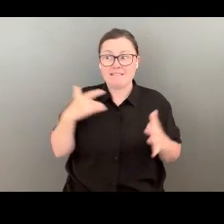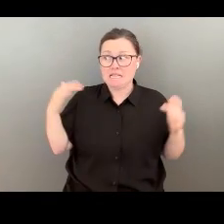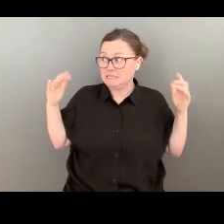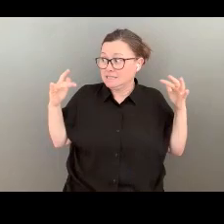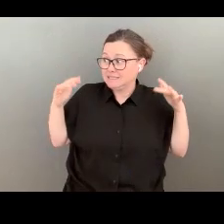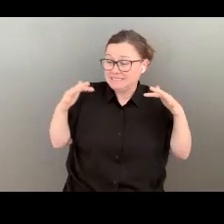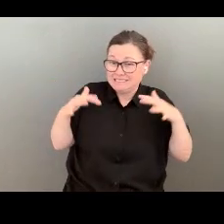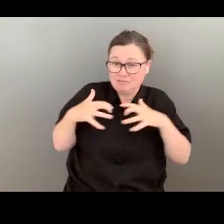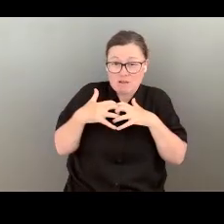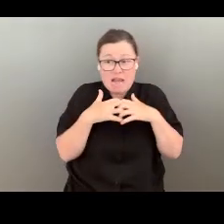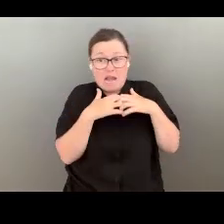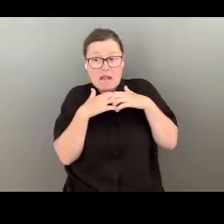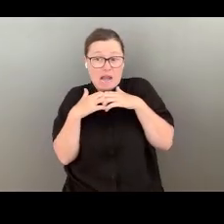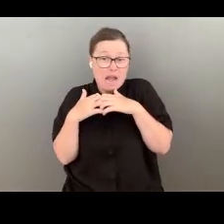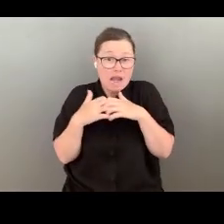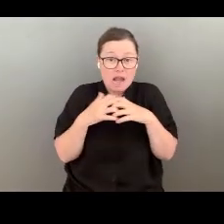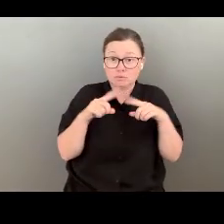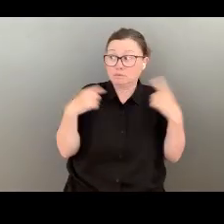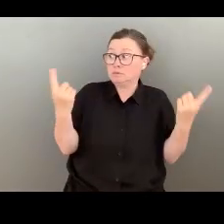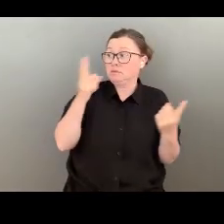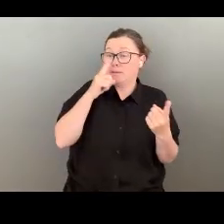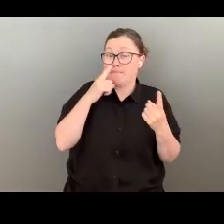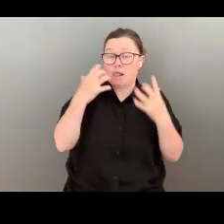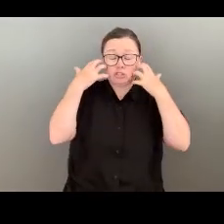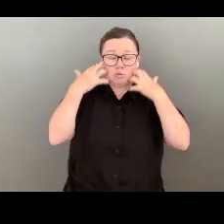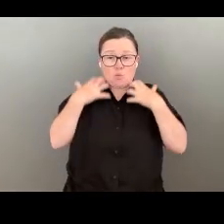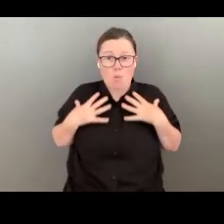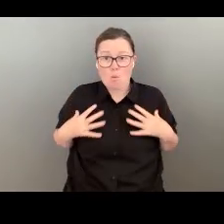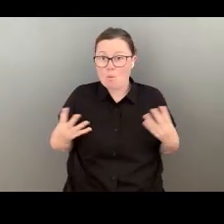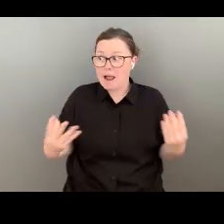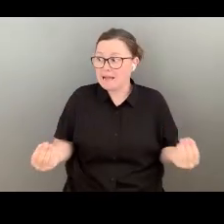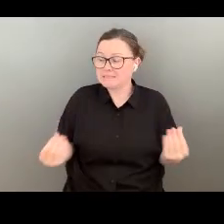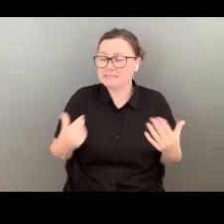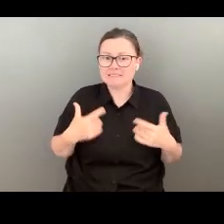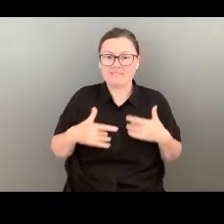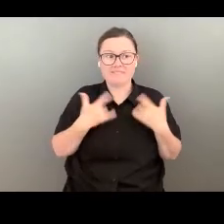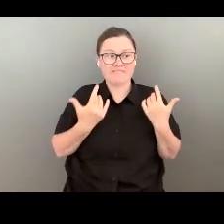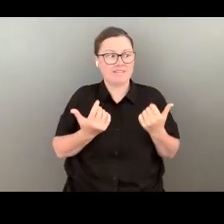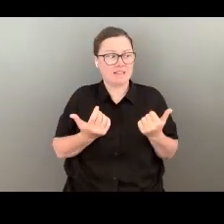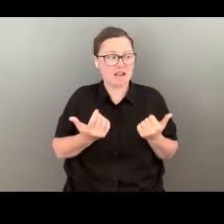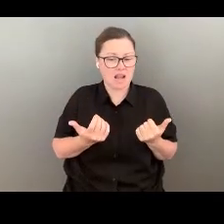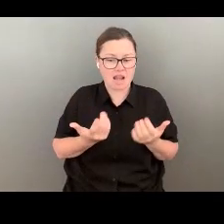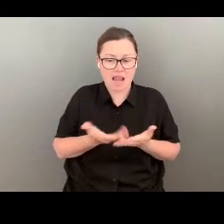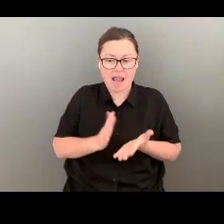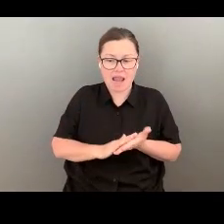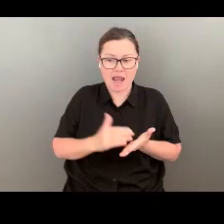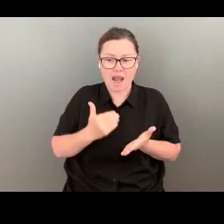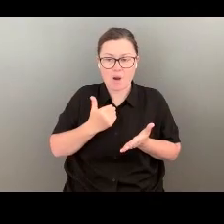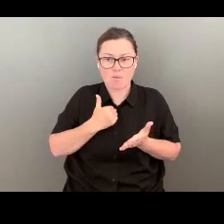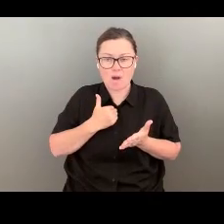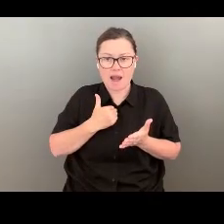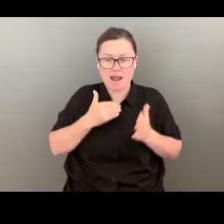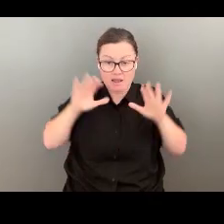It was really hard for me to focus and gather my own thoughts and really be present, because there was just so much happening all in one space.